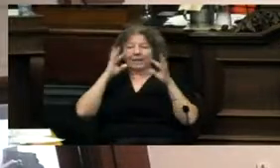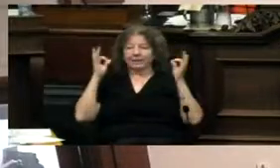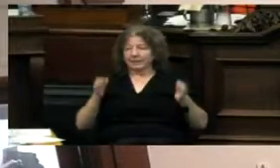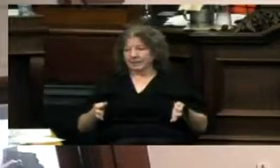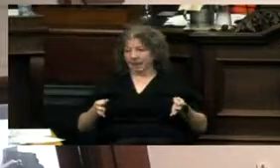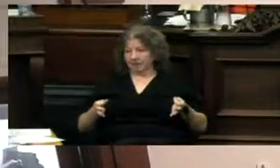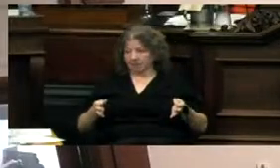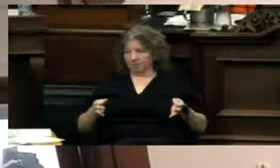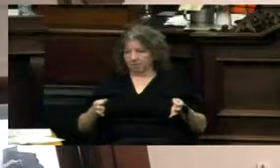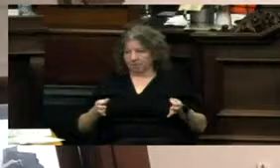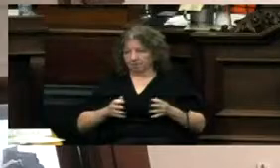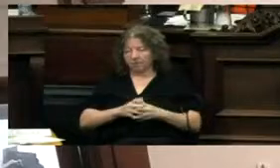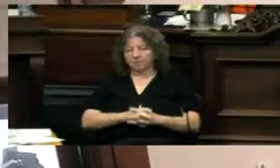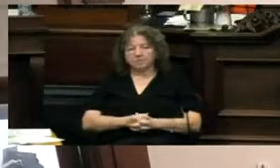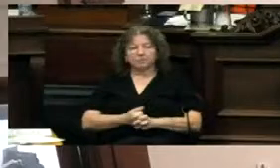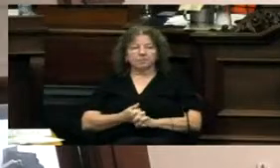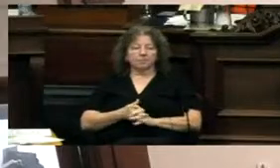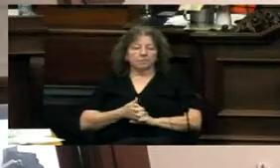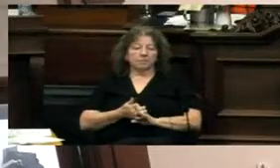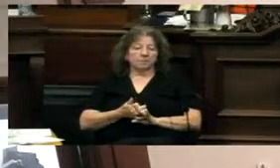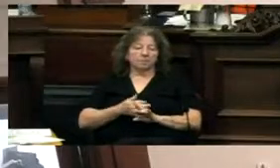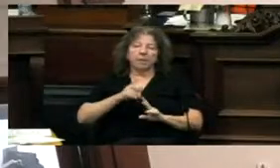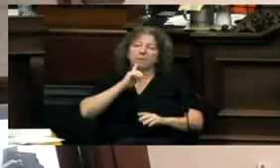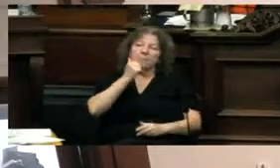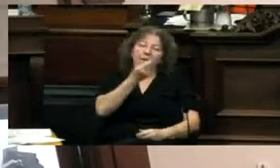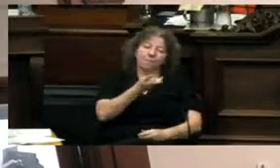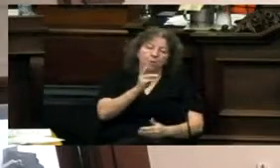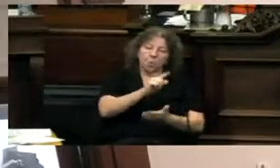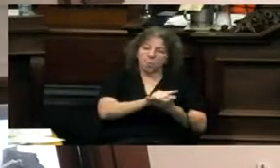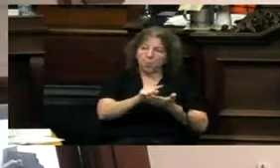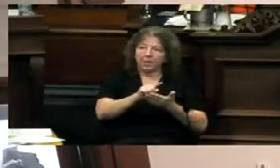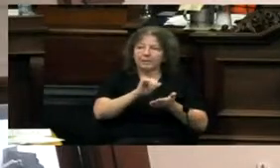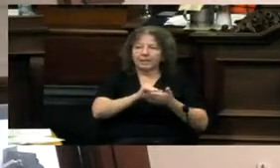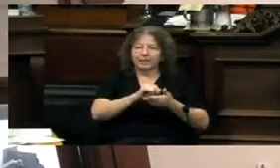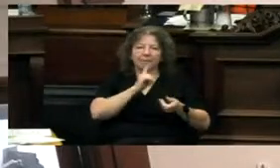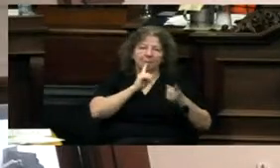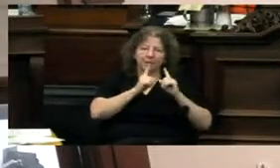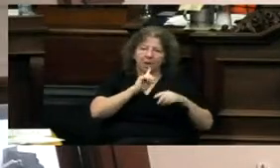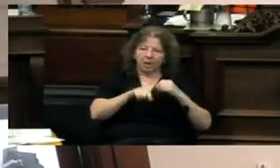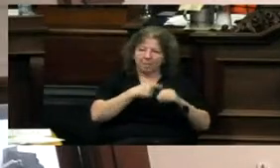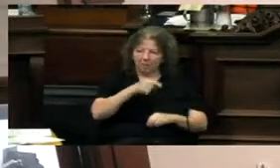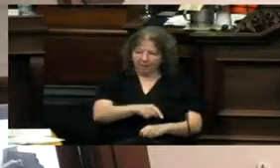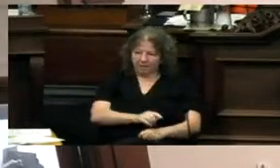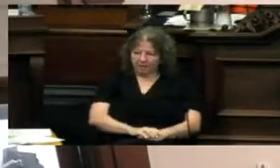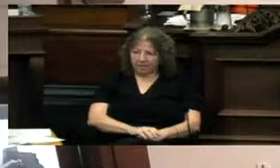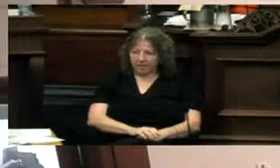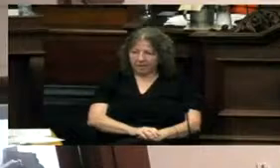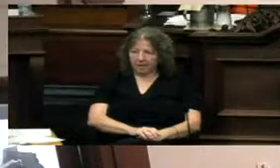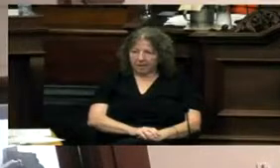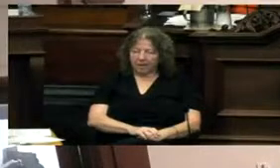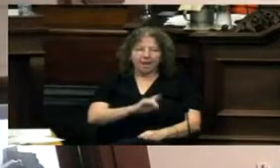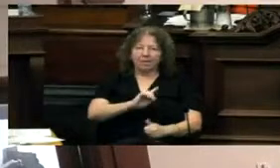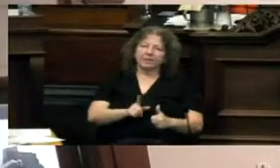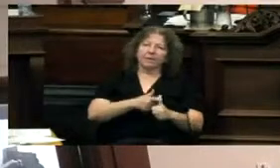the way I look at this is a request was made. It's up to council to decide. You know,